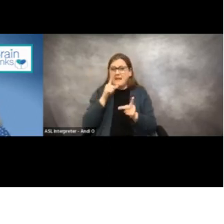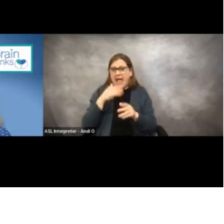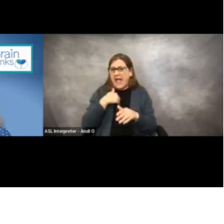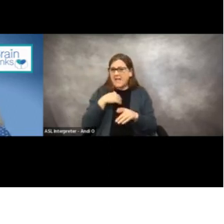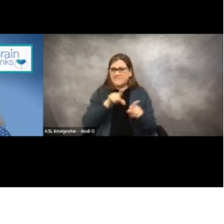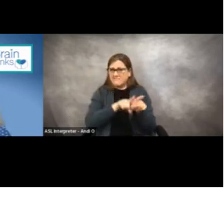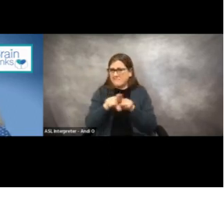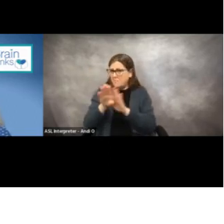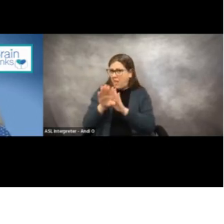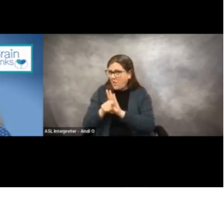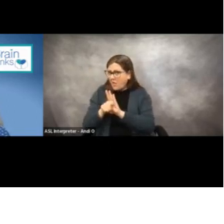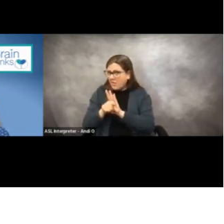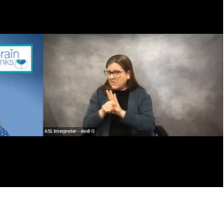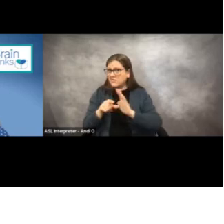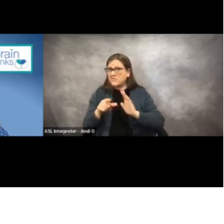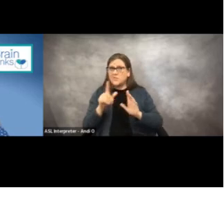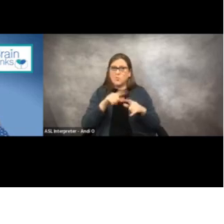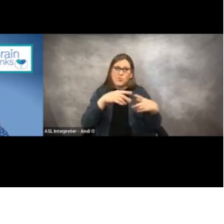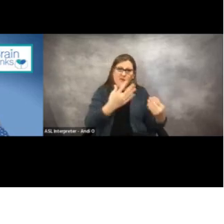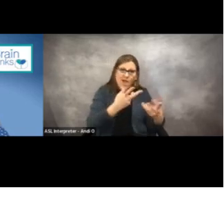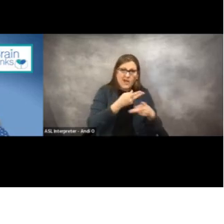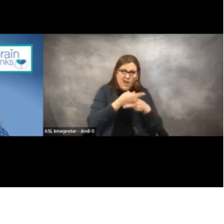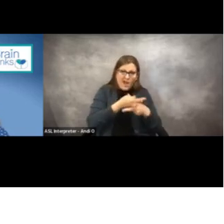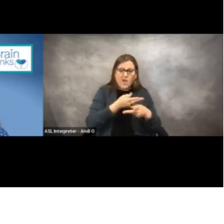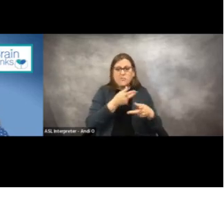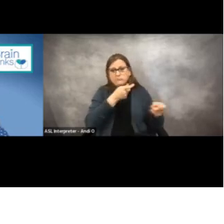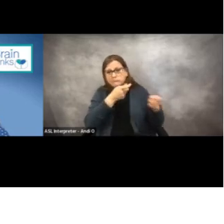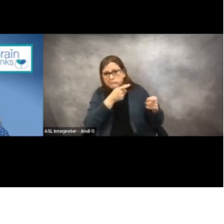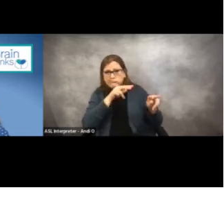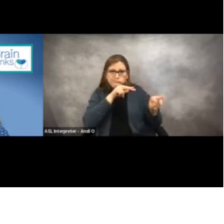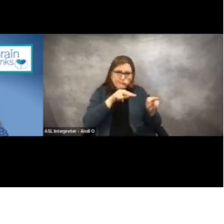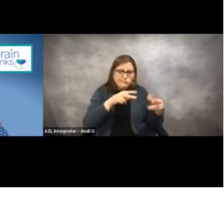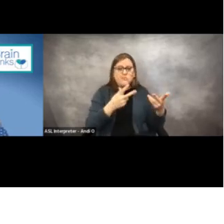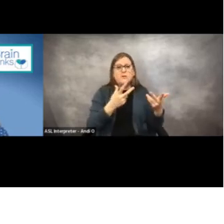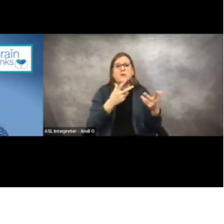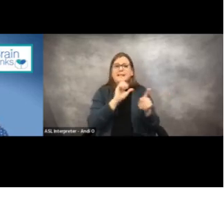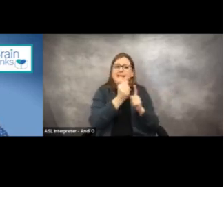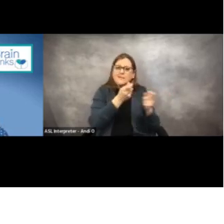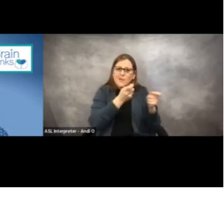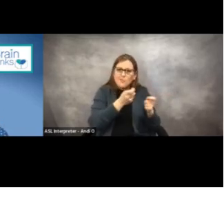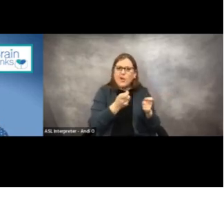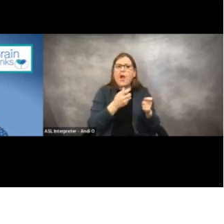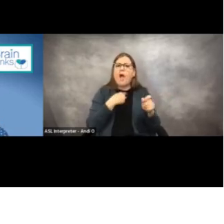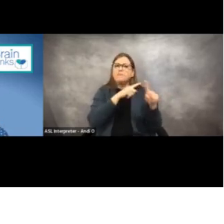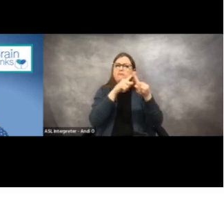may be working in homes or case management, and it goes through different areas of cognition and